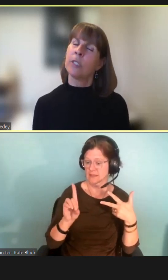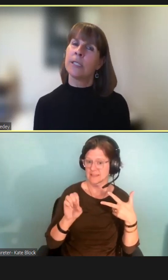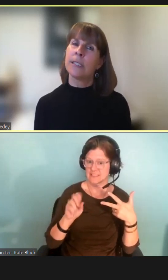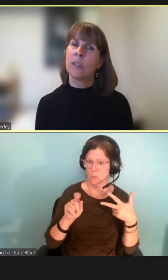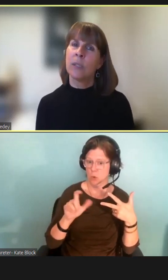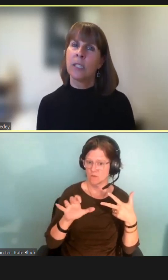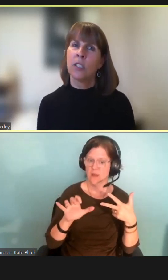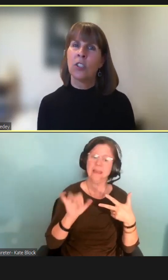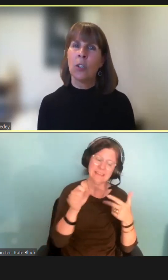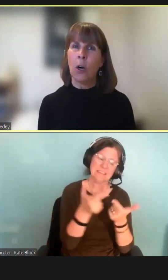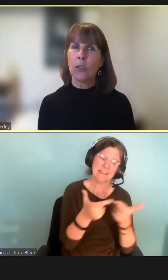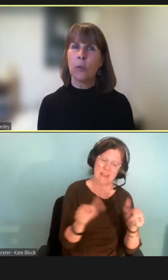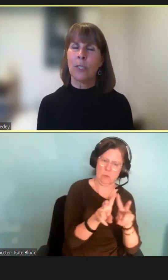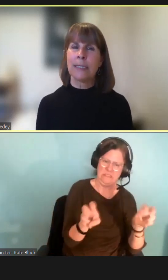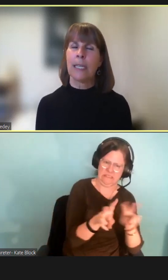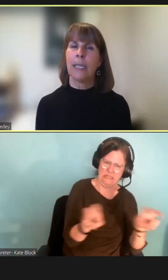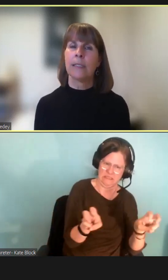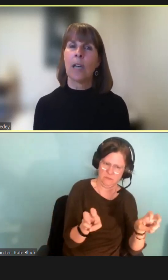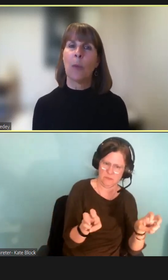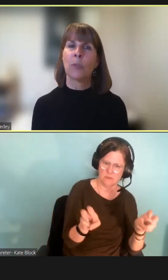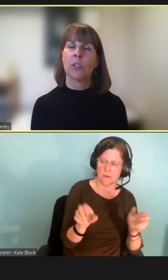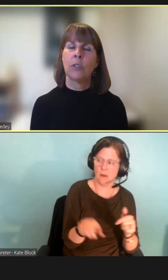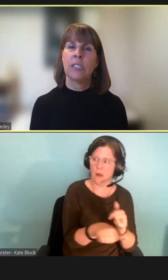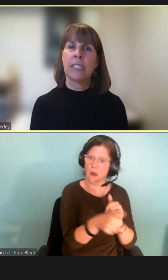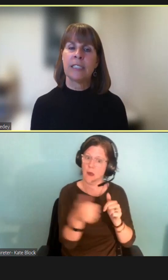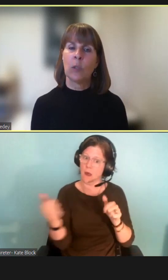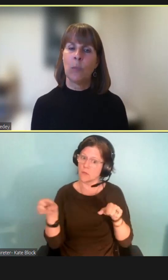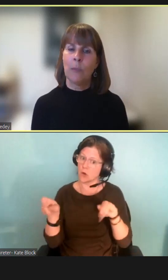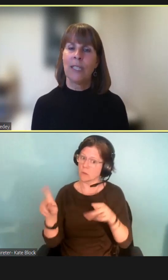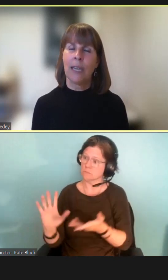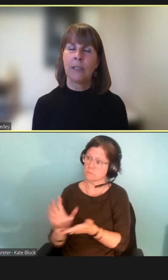assessment do you also want to take this opportunity to maybe gather some